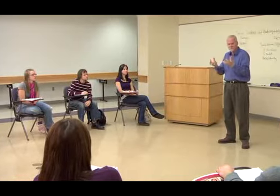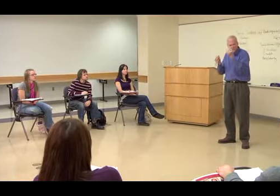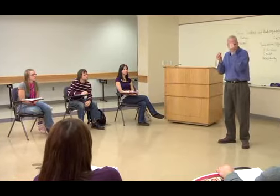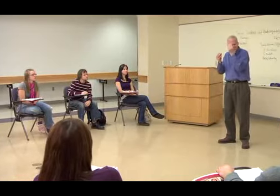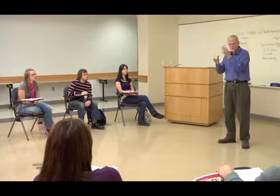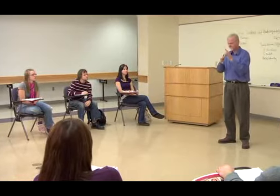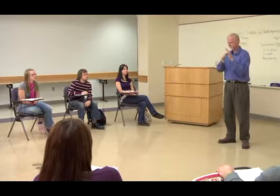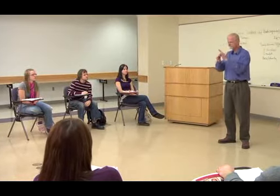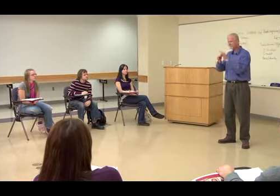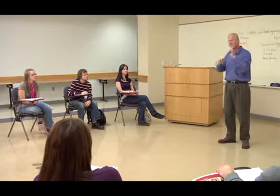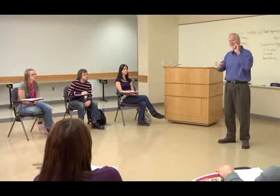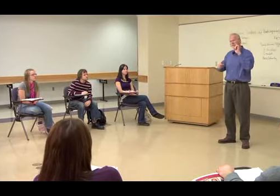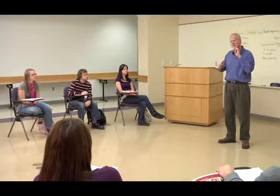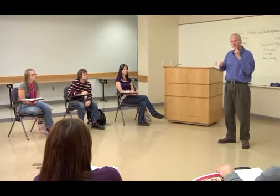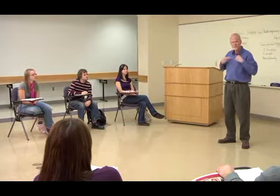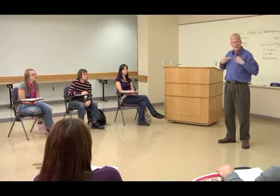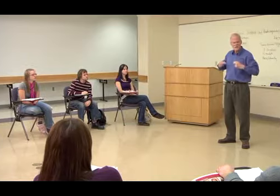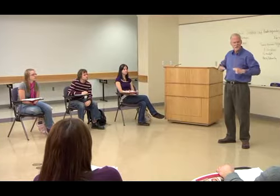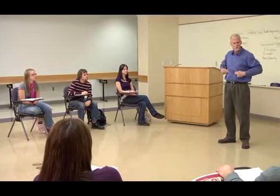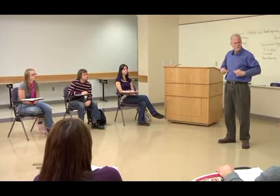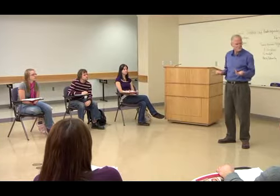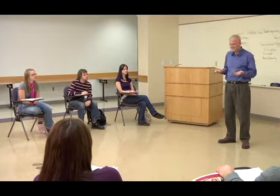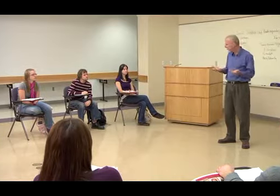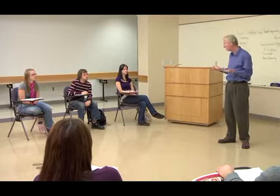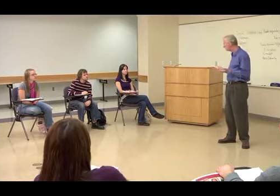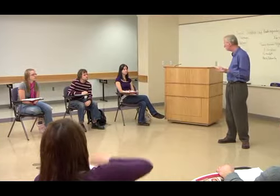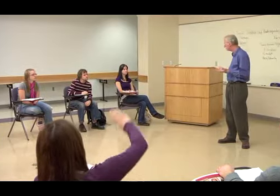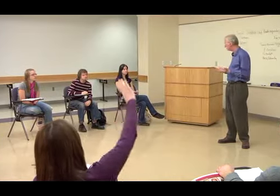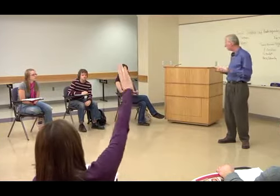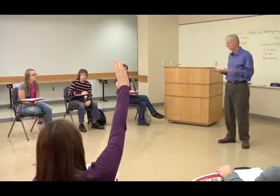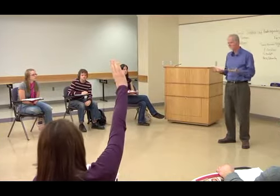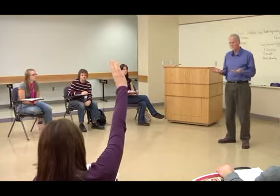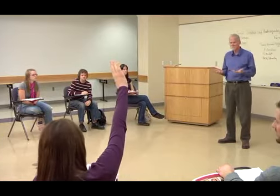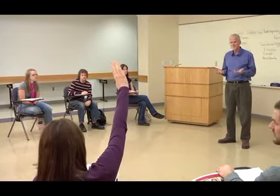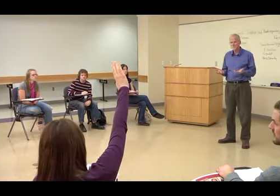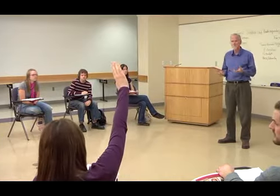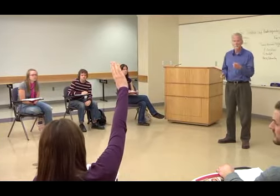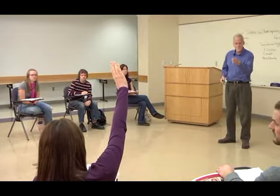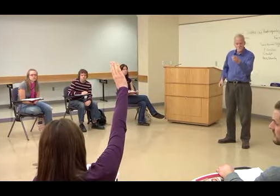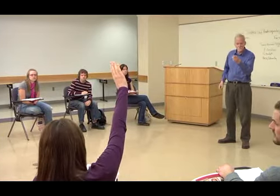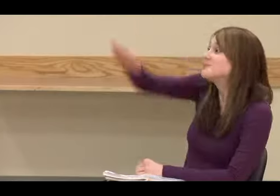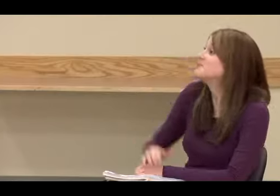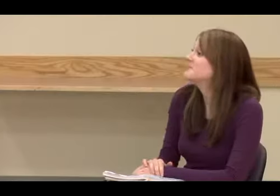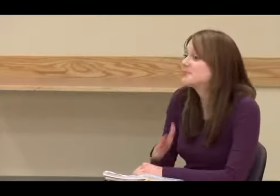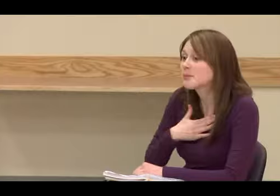on the health of deaf people? Julia?